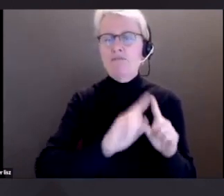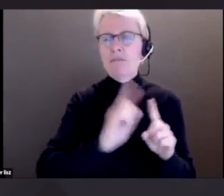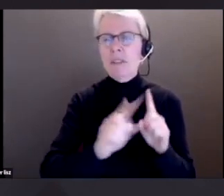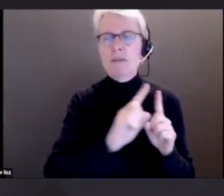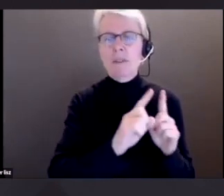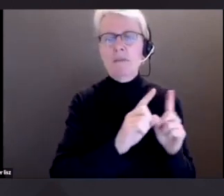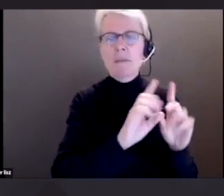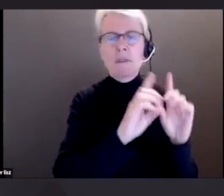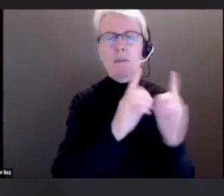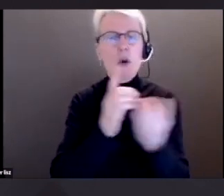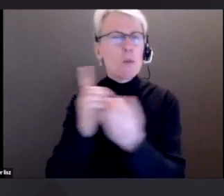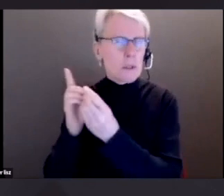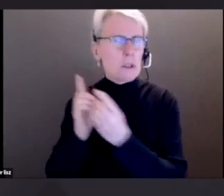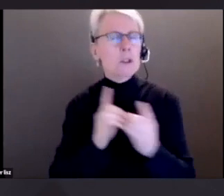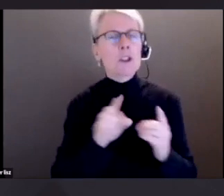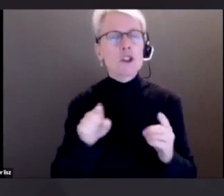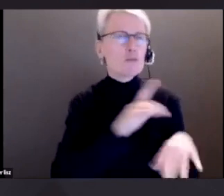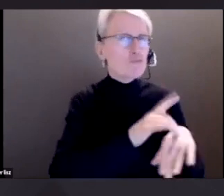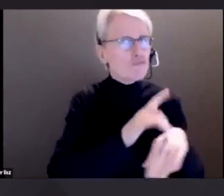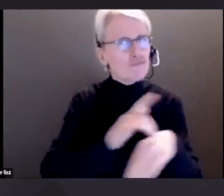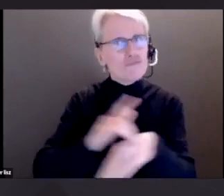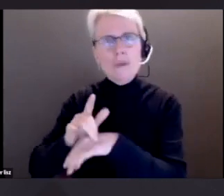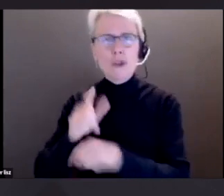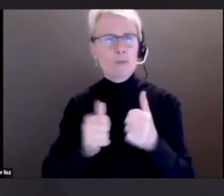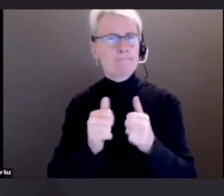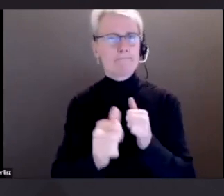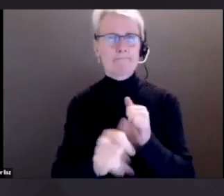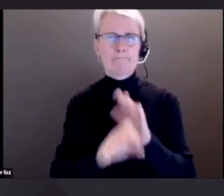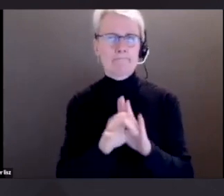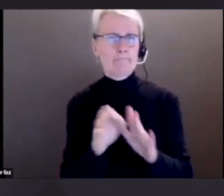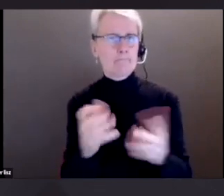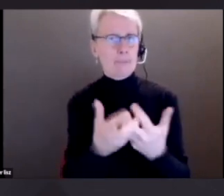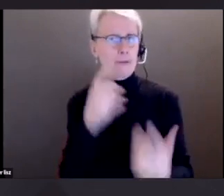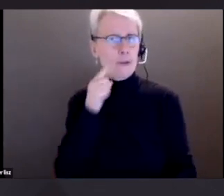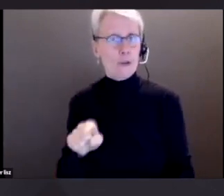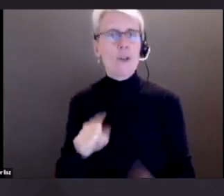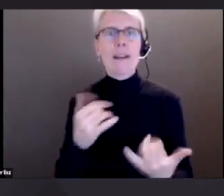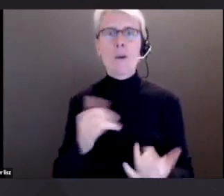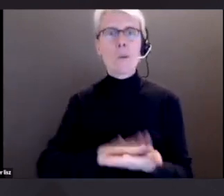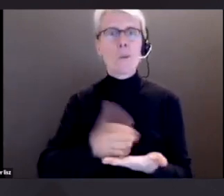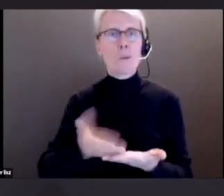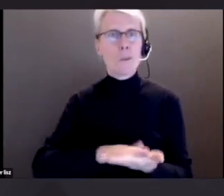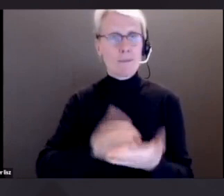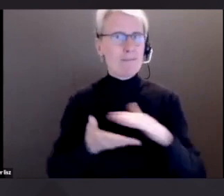She works in the bakery. We also recently added a three hour weekly shift in the grocery department where she goes